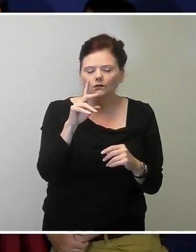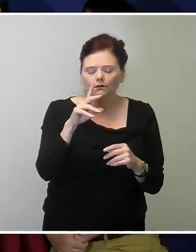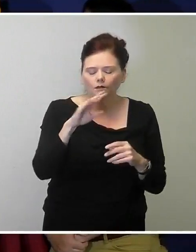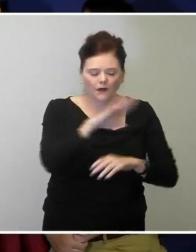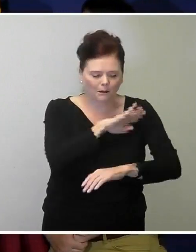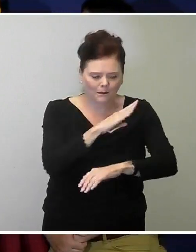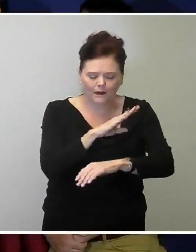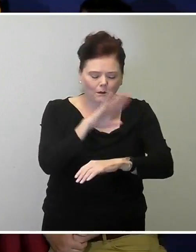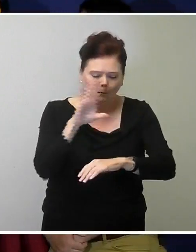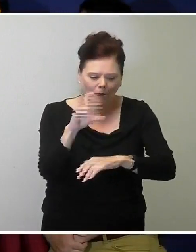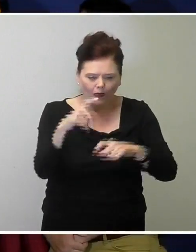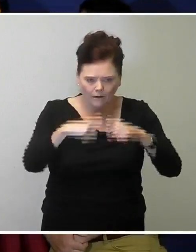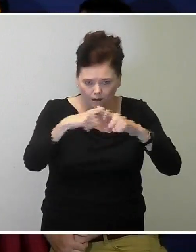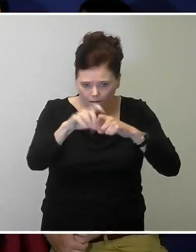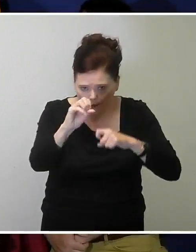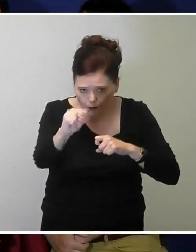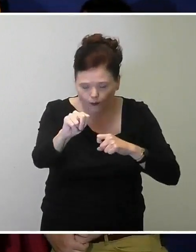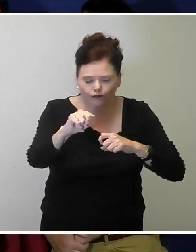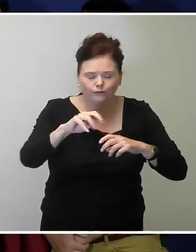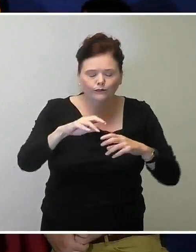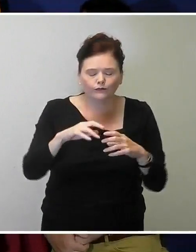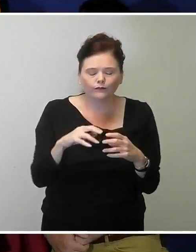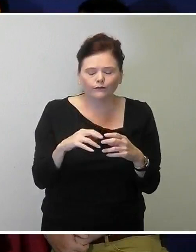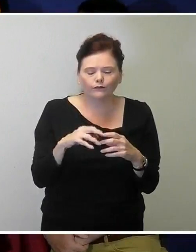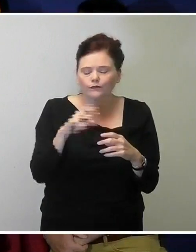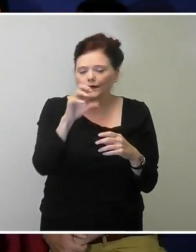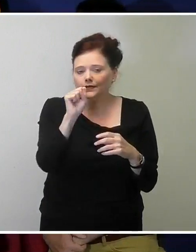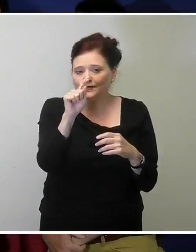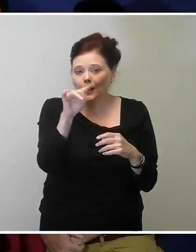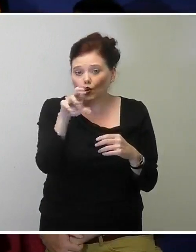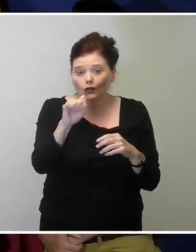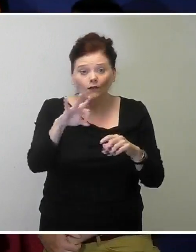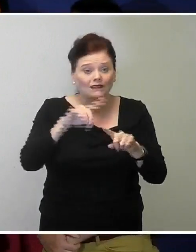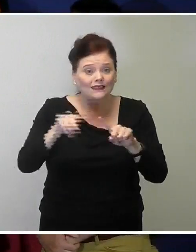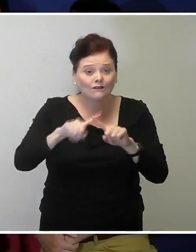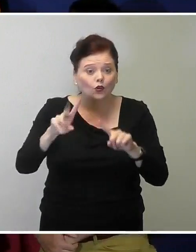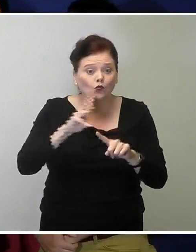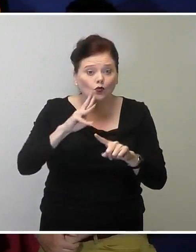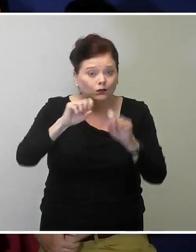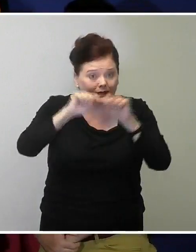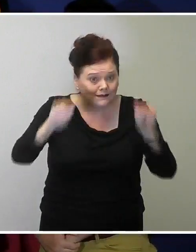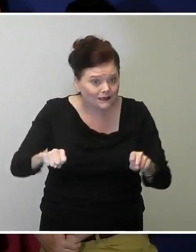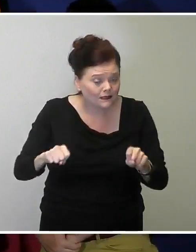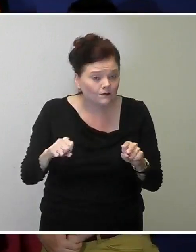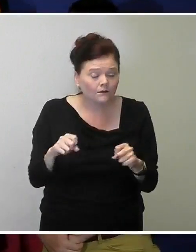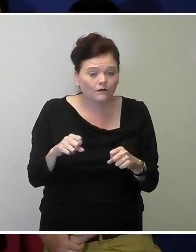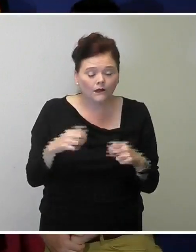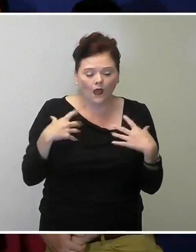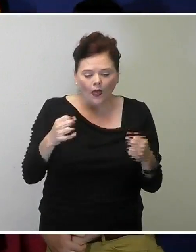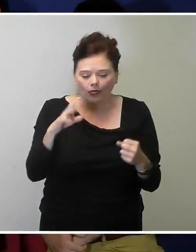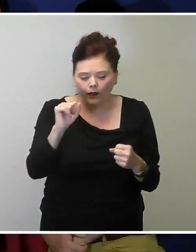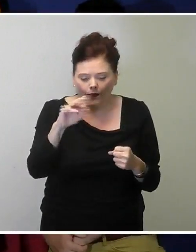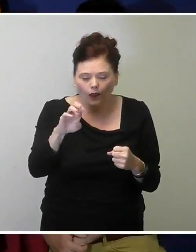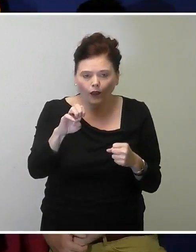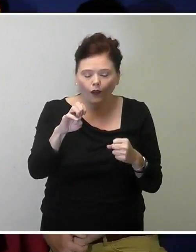AS, THE HEALTHCARE SYSTEM IS INCLUDING MEDICAL NEEDS SHELTER, DECOMPRESSION ACTIVITY, POWER RESTORATION OF REGULATED